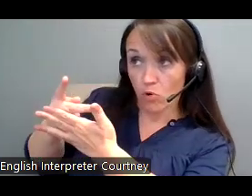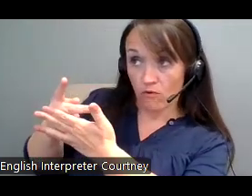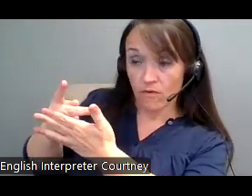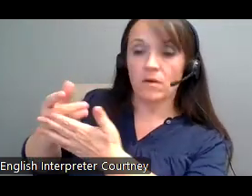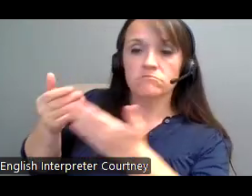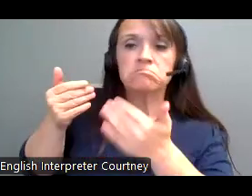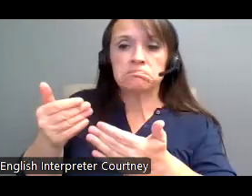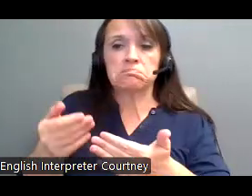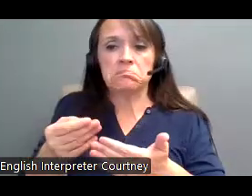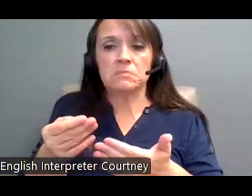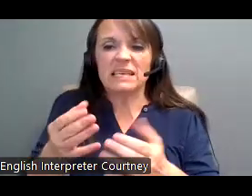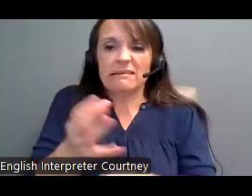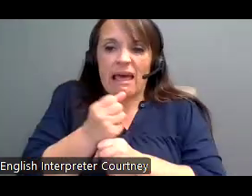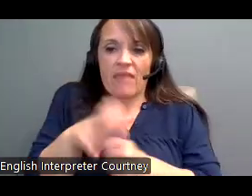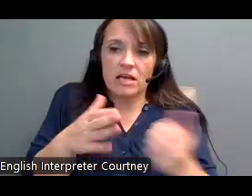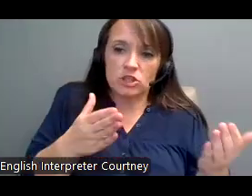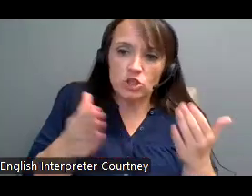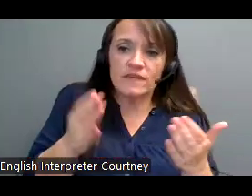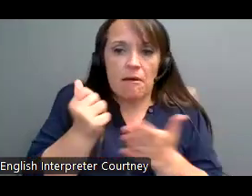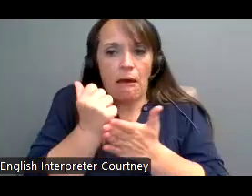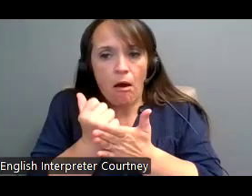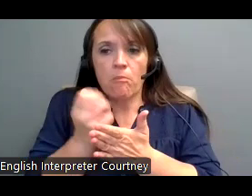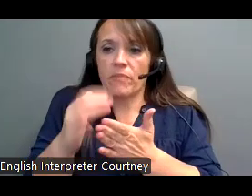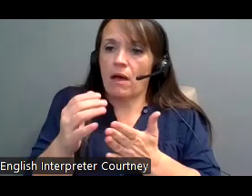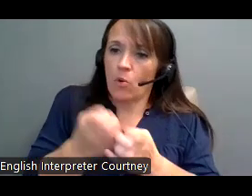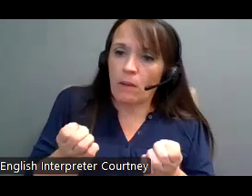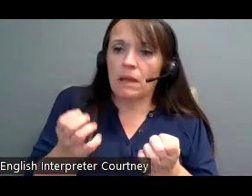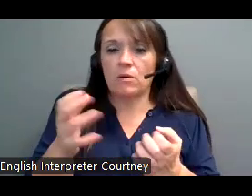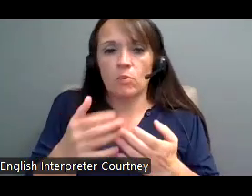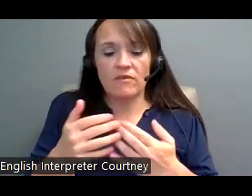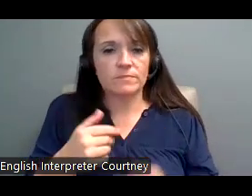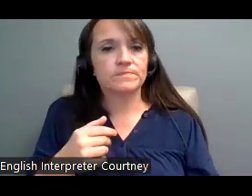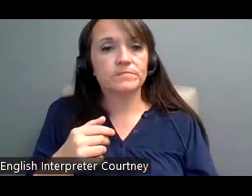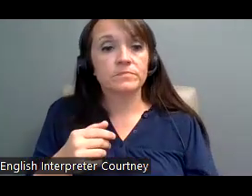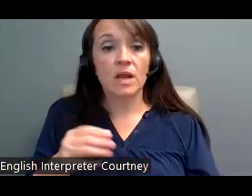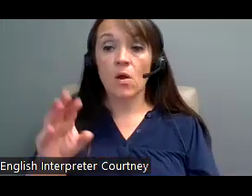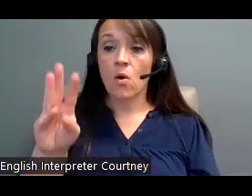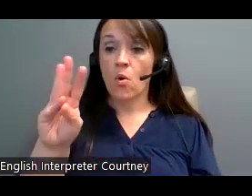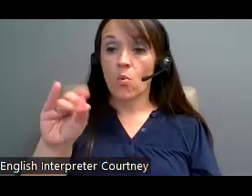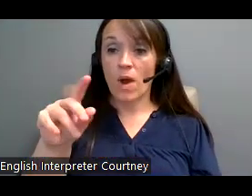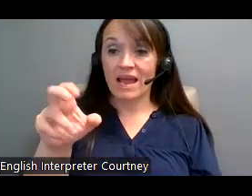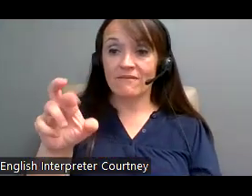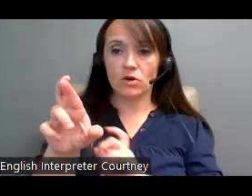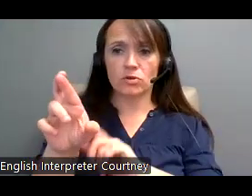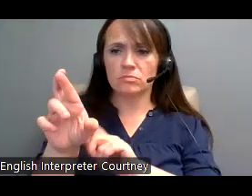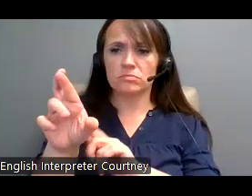Let's talk about Medicaid waivers. Next slide. Medicaid waivers are a very important part of